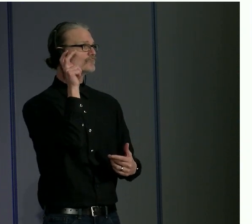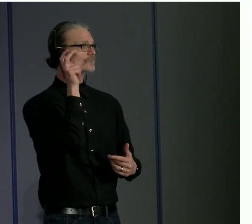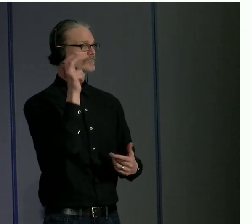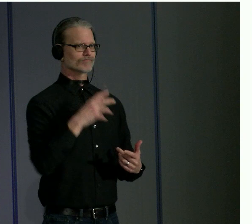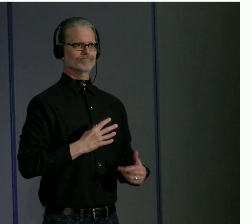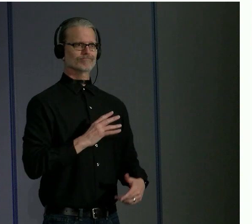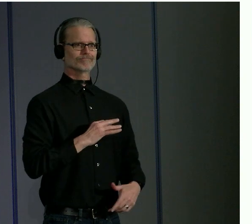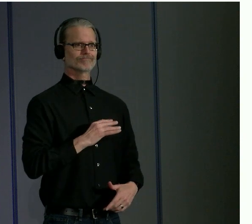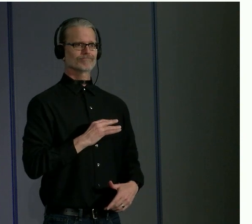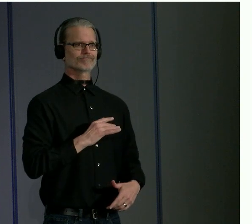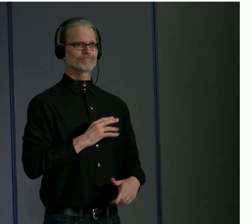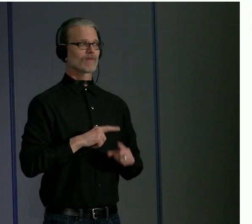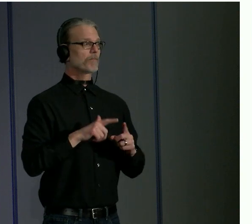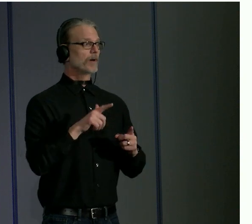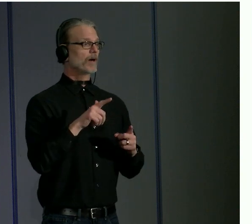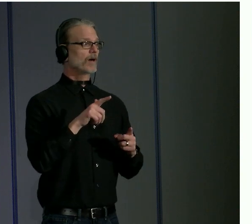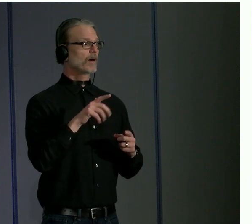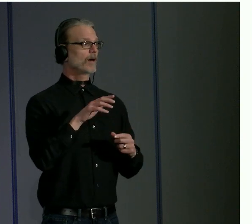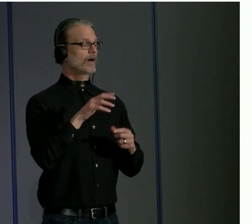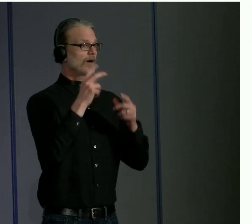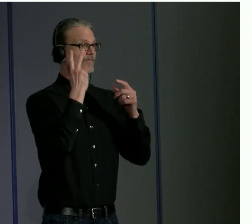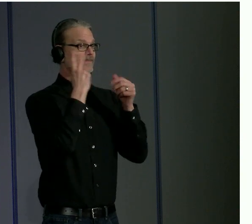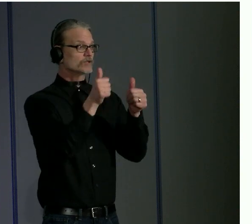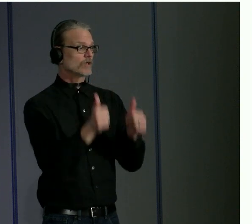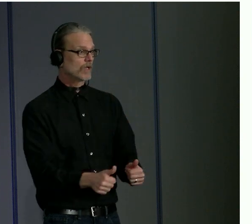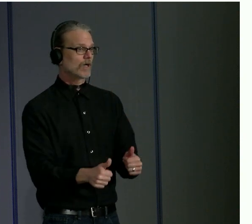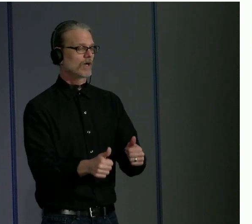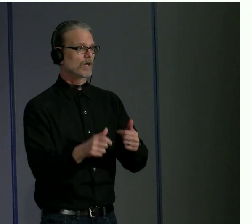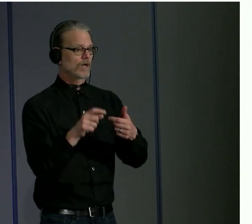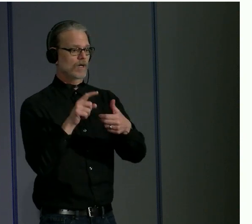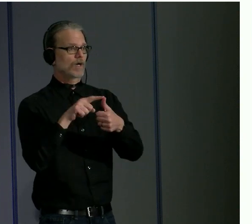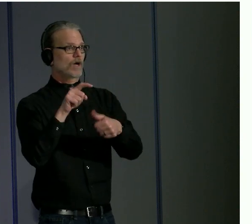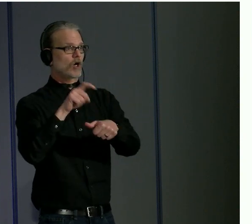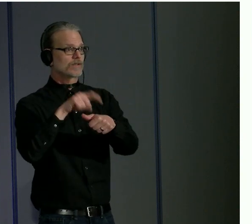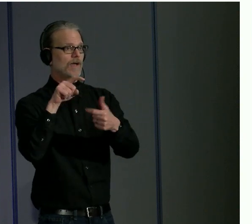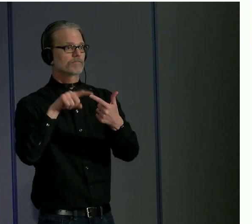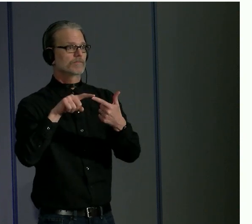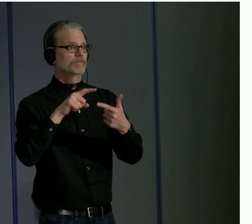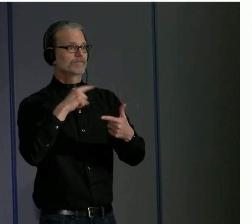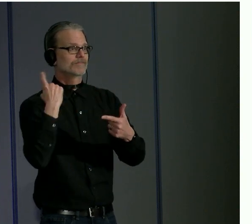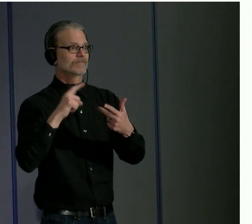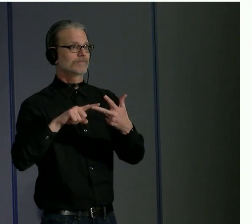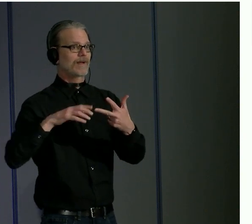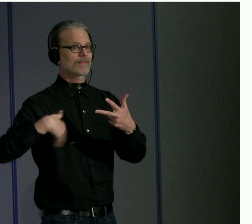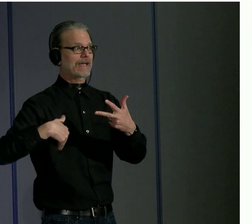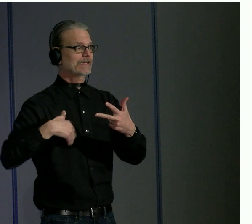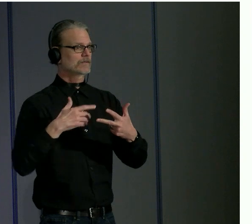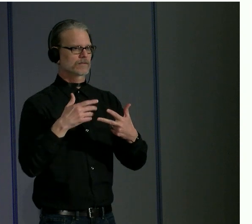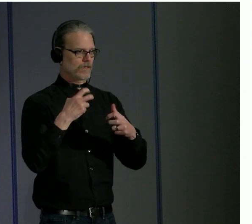the words "on time, at-risk, and late" inside the cells are hard to read.